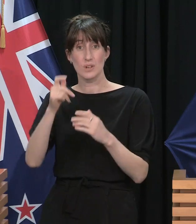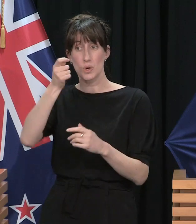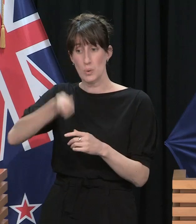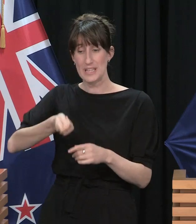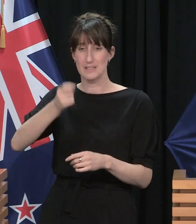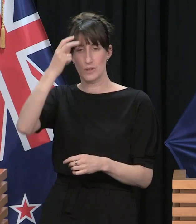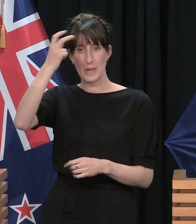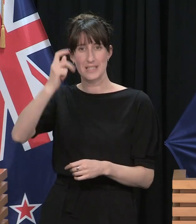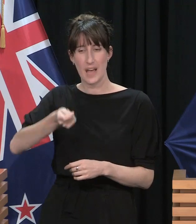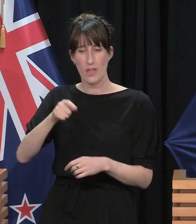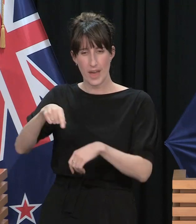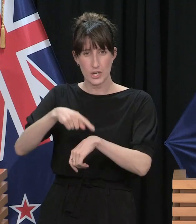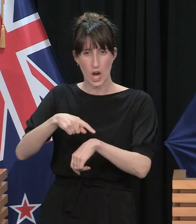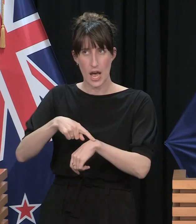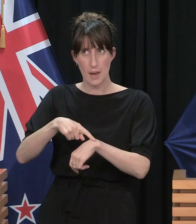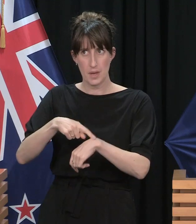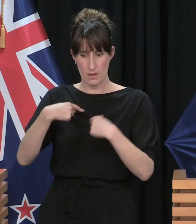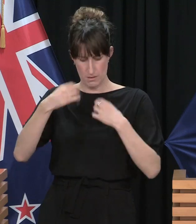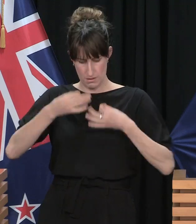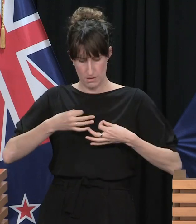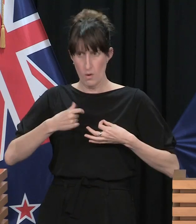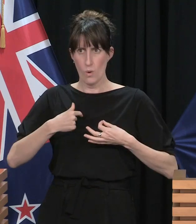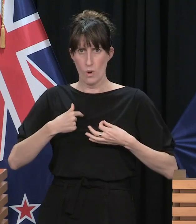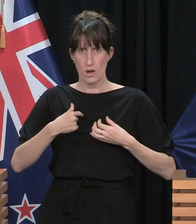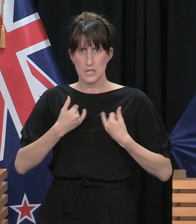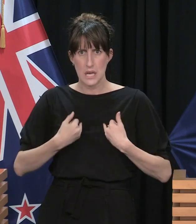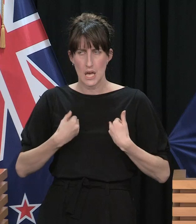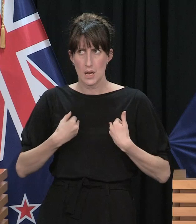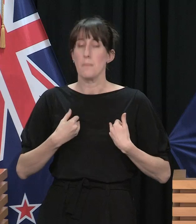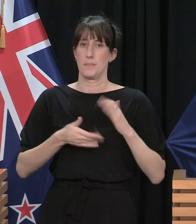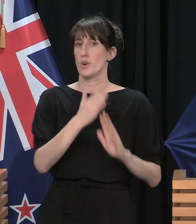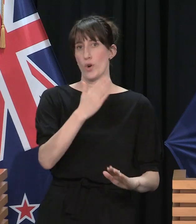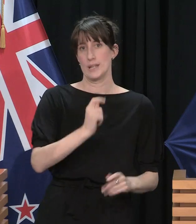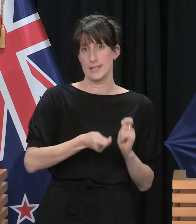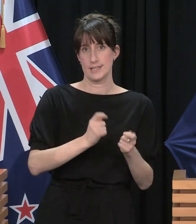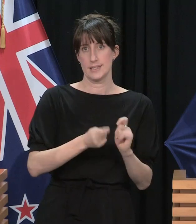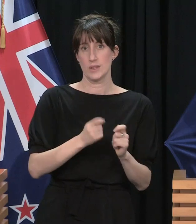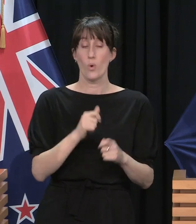holidays. But anyone who's been there, who may have had, or has symptoms, or may be